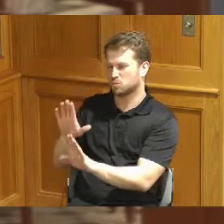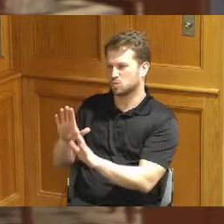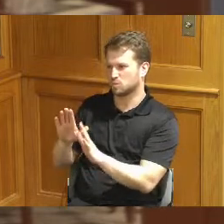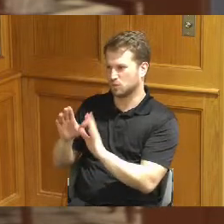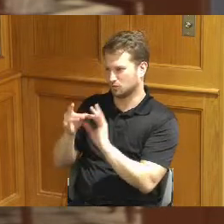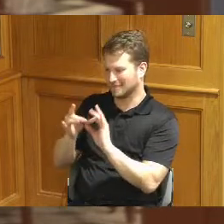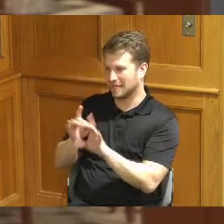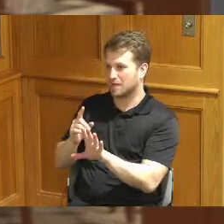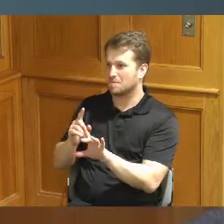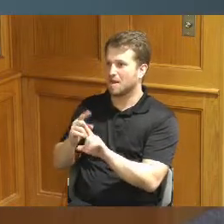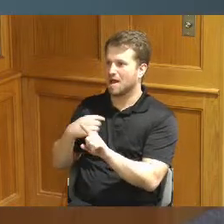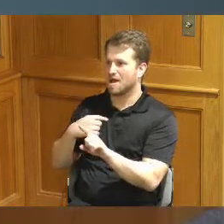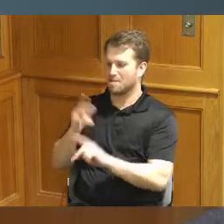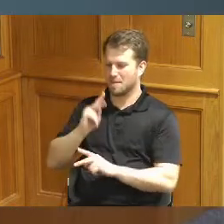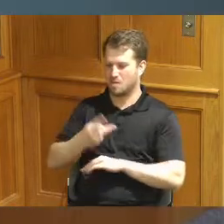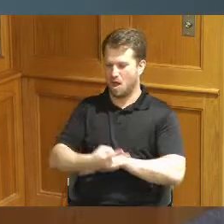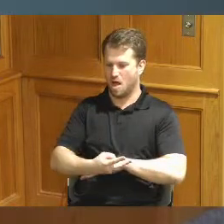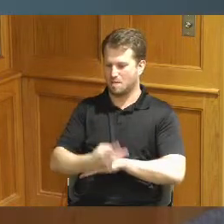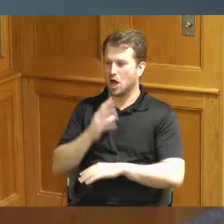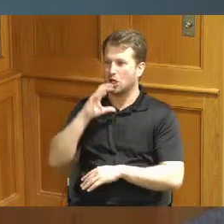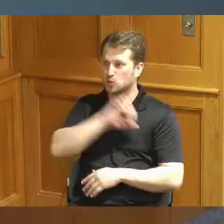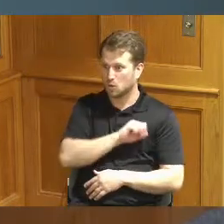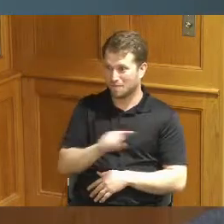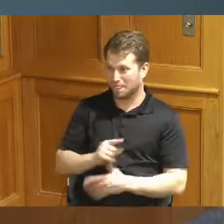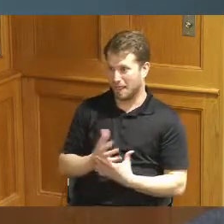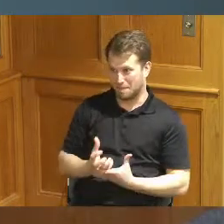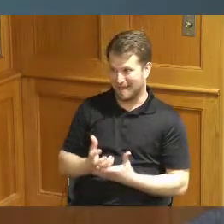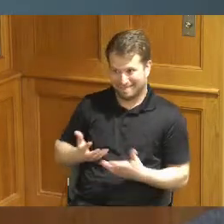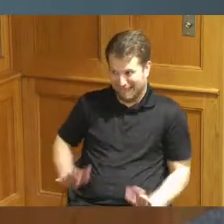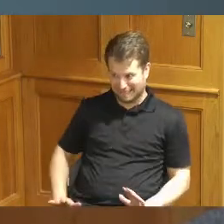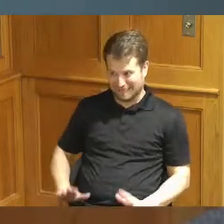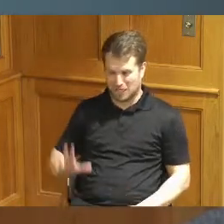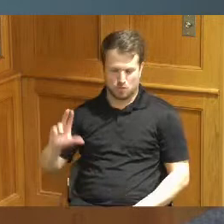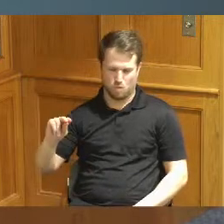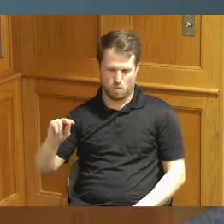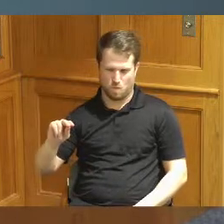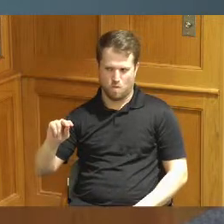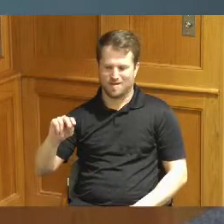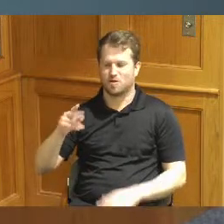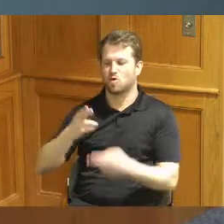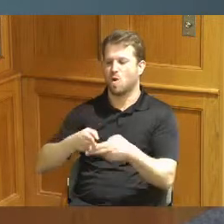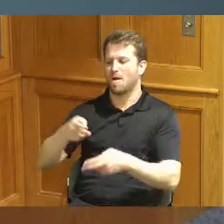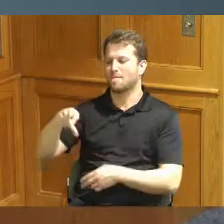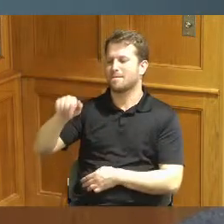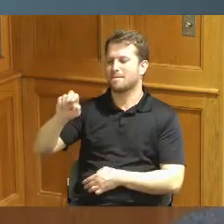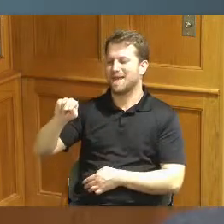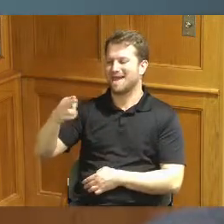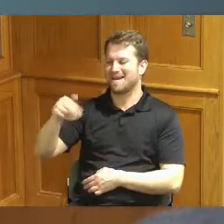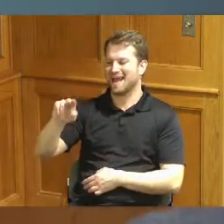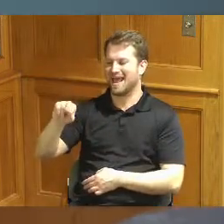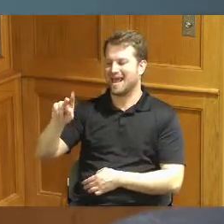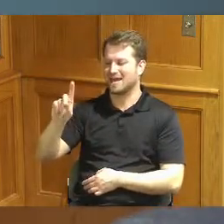that's laying down is a panhandler I wanted to ask the Administrator in this money we have we